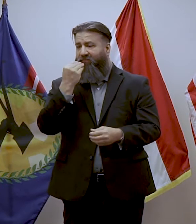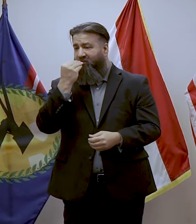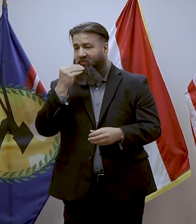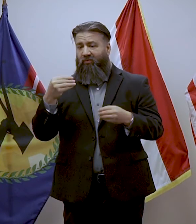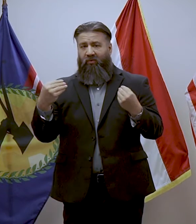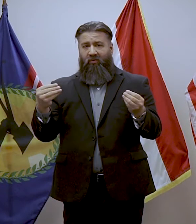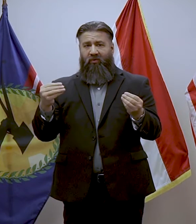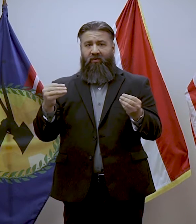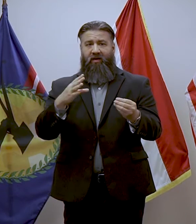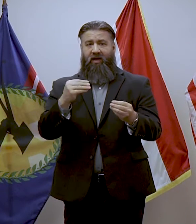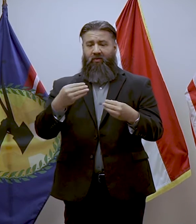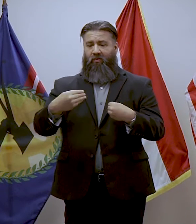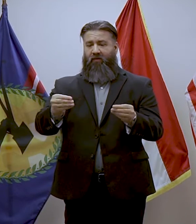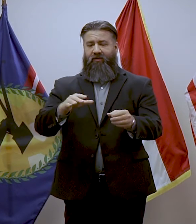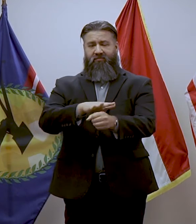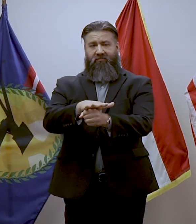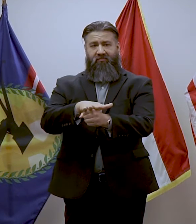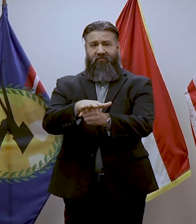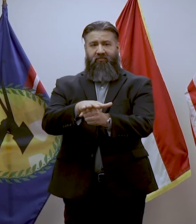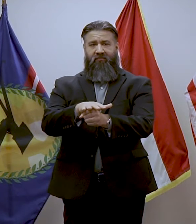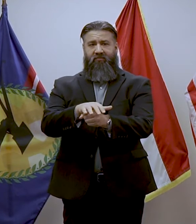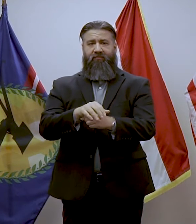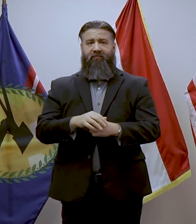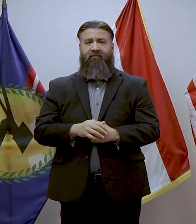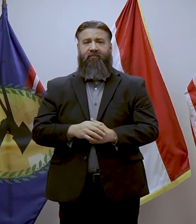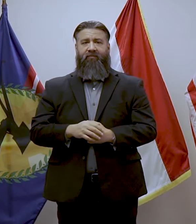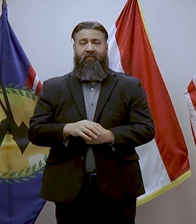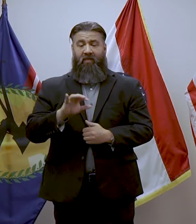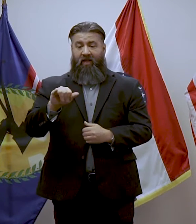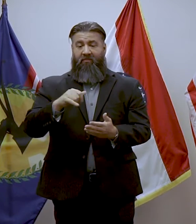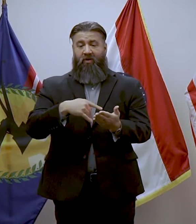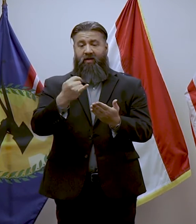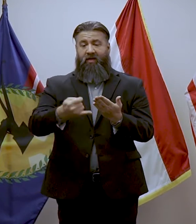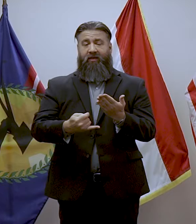This project being championed by State Senator Brian Williams, is one